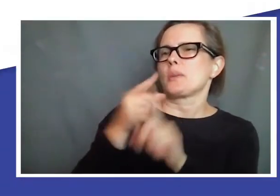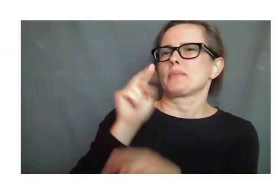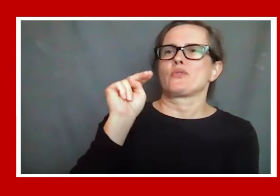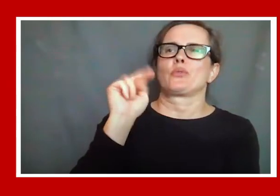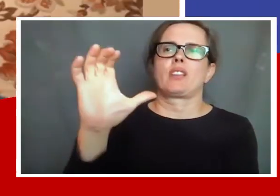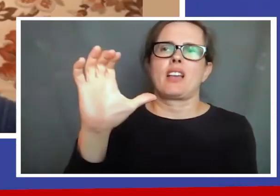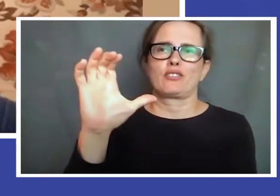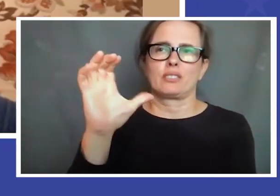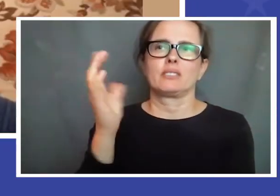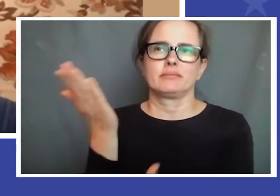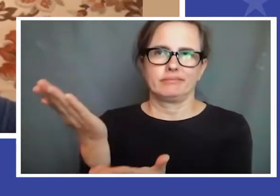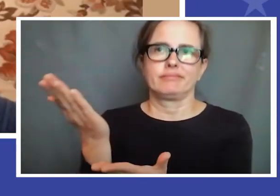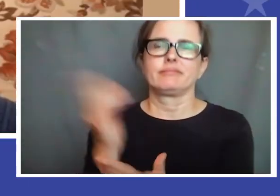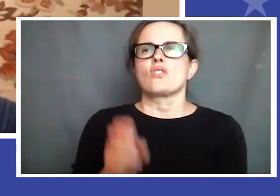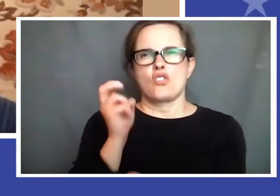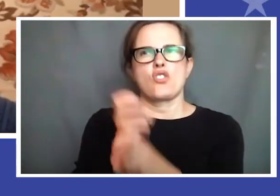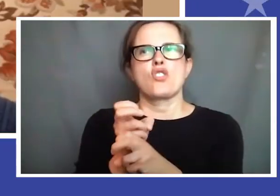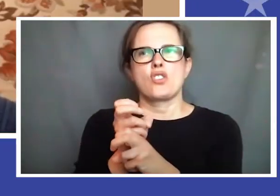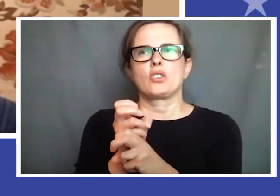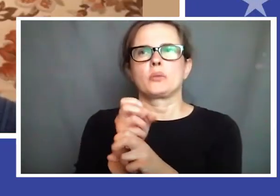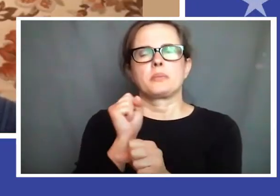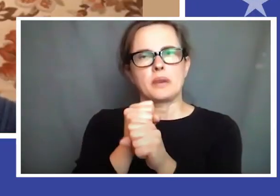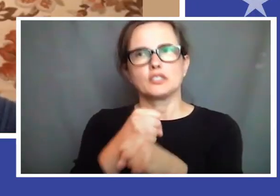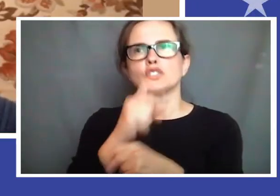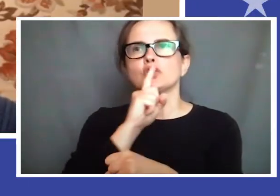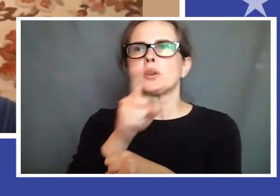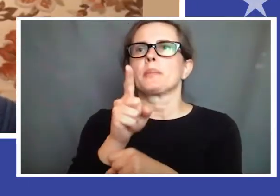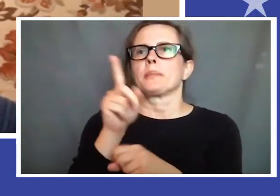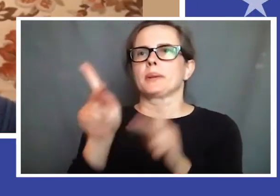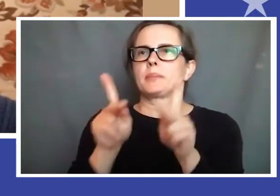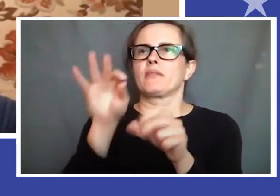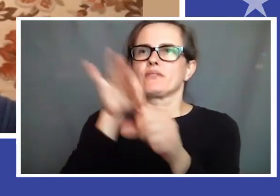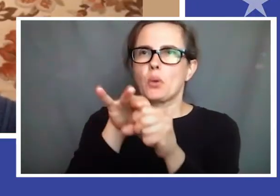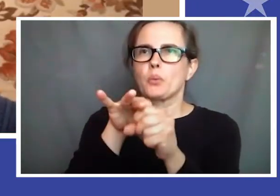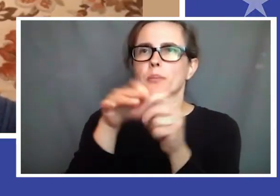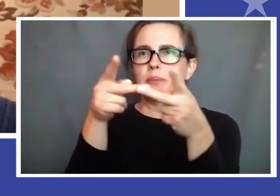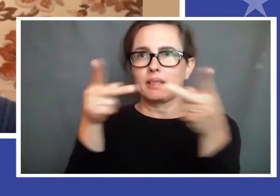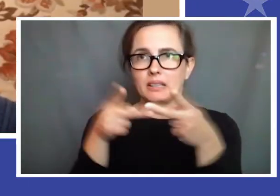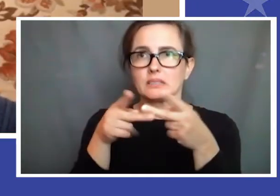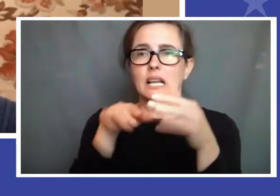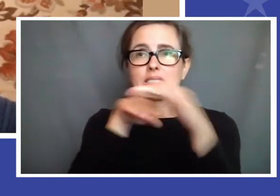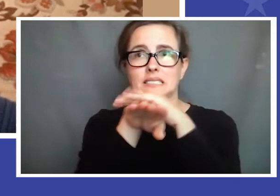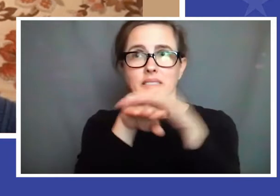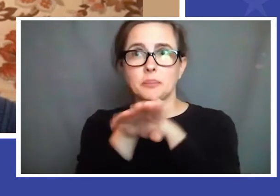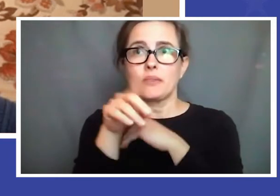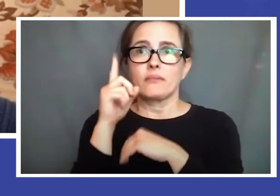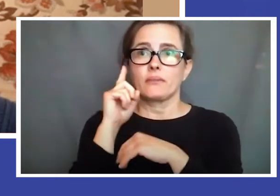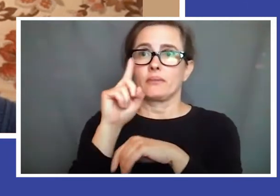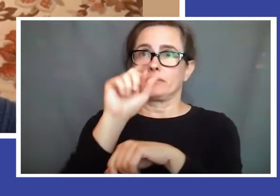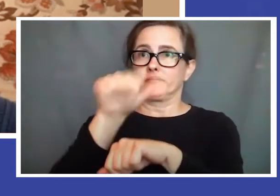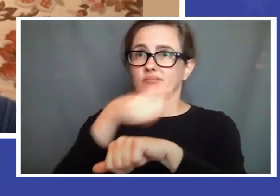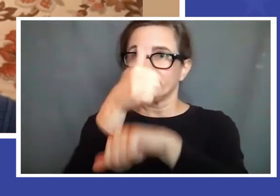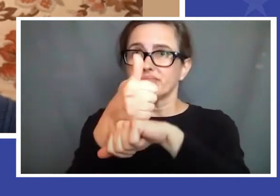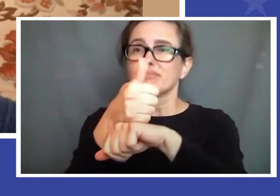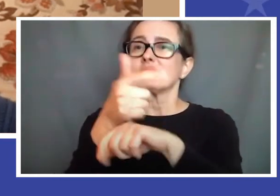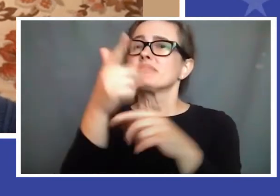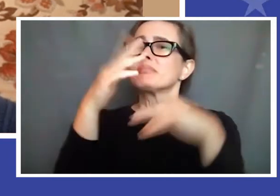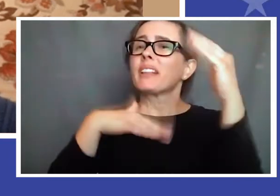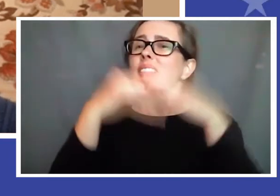Well, it's difficult to make sure all polls are accessible to everybody because sometimes they are using buildings, older buildings and all that kinda things. So we're trying to make sure